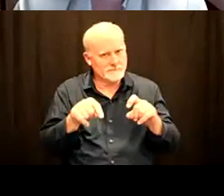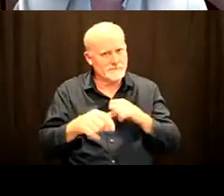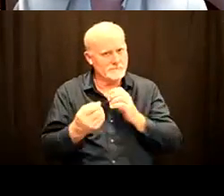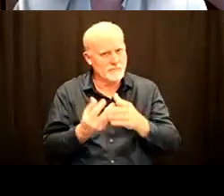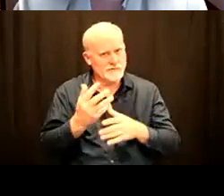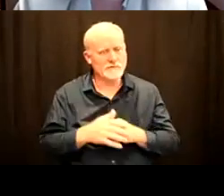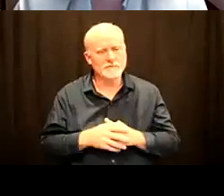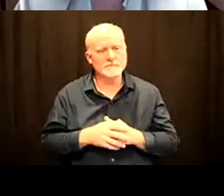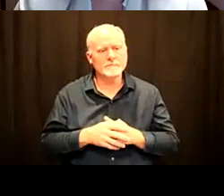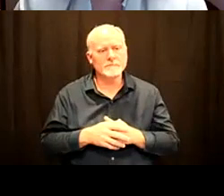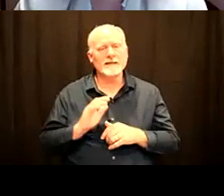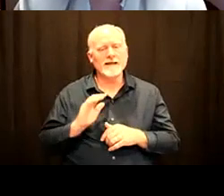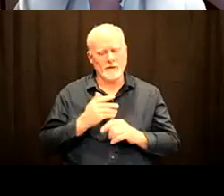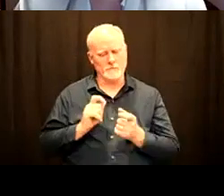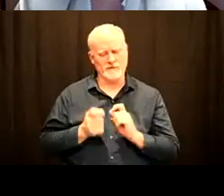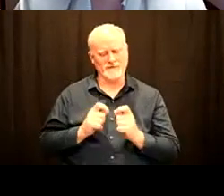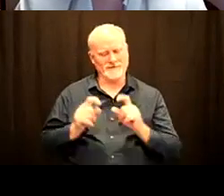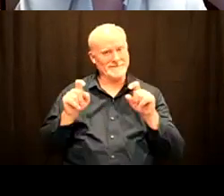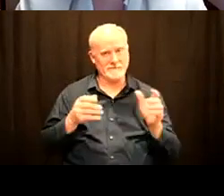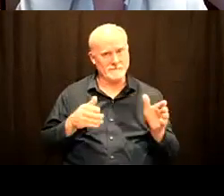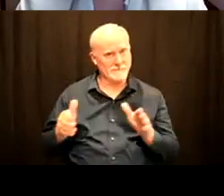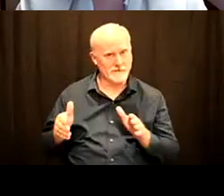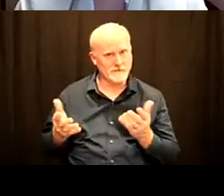or excuse me our modified testing plan is designed to address